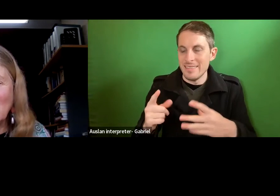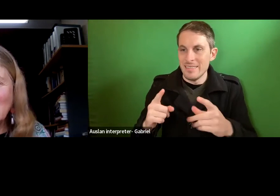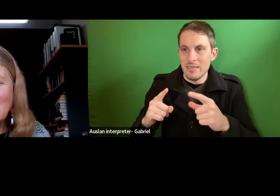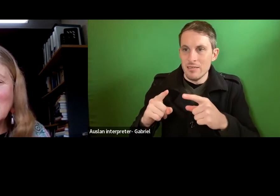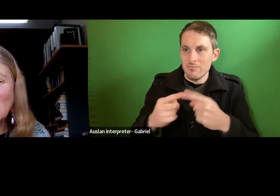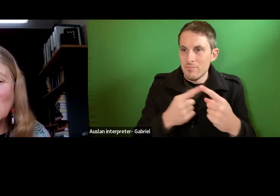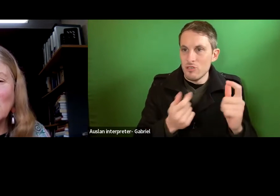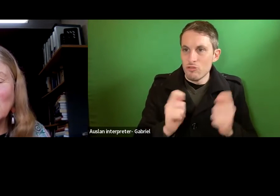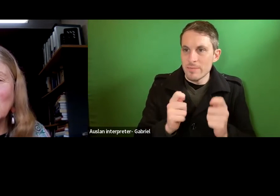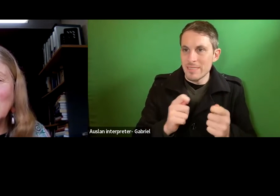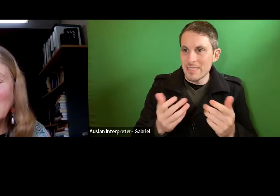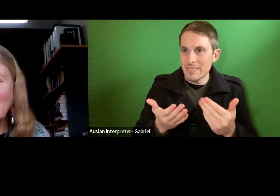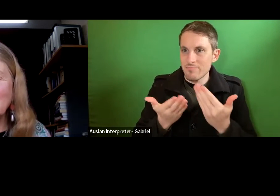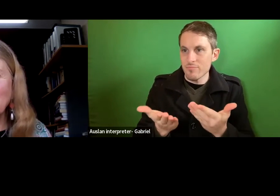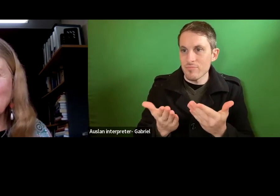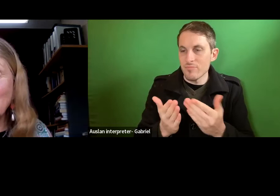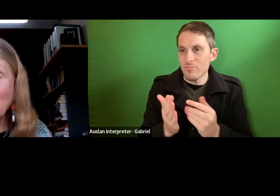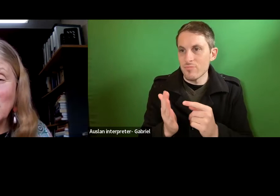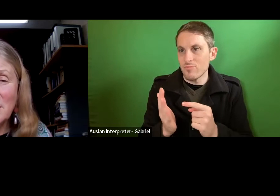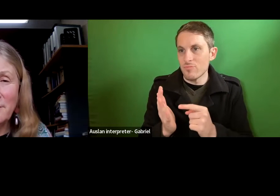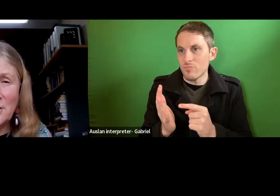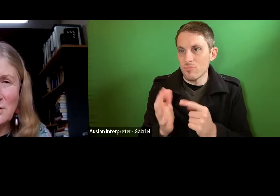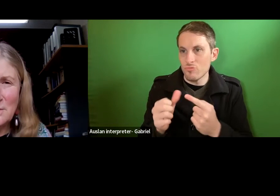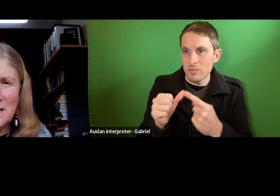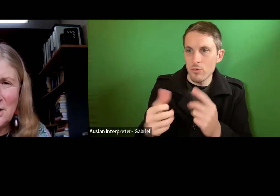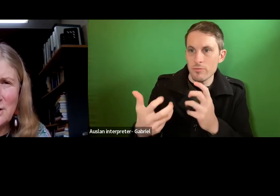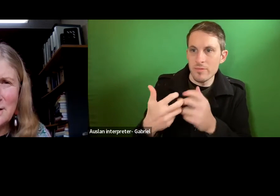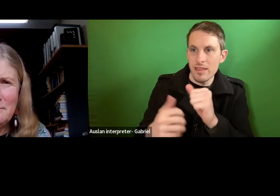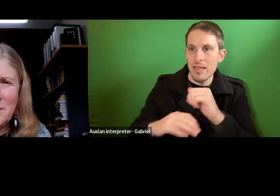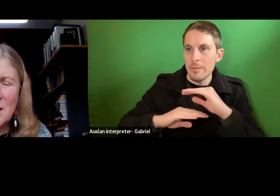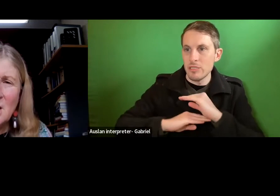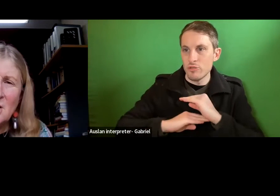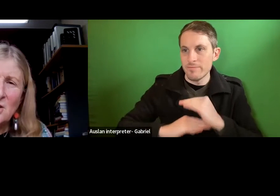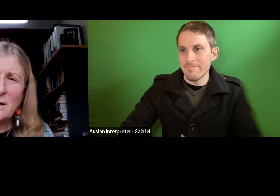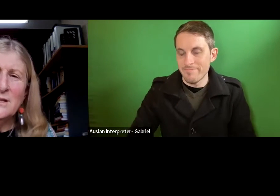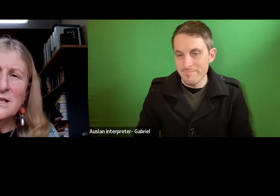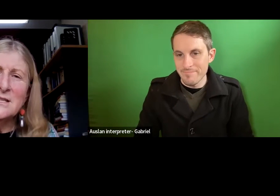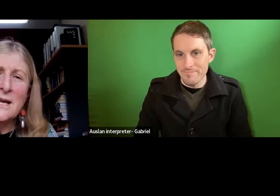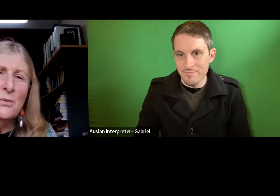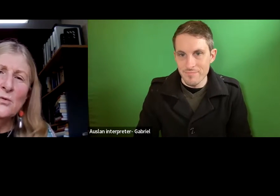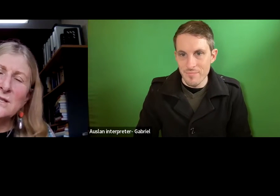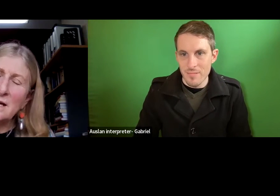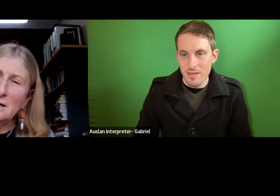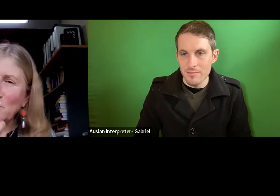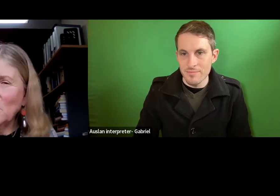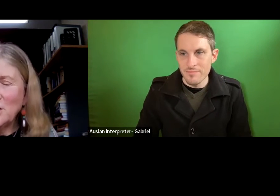adjustments to respond to their functional limitations. So some of the examples which